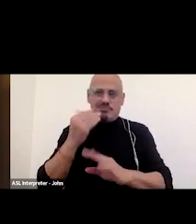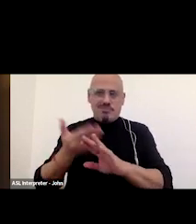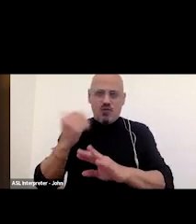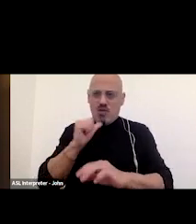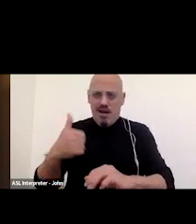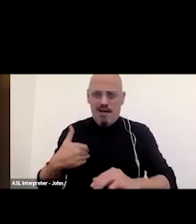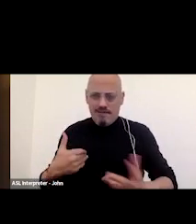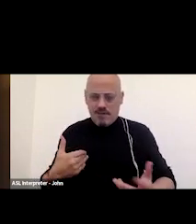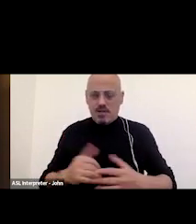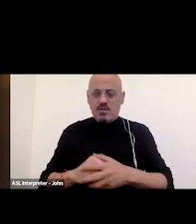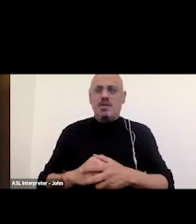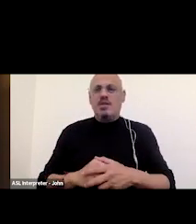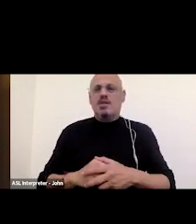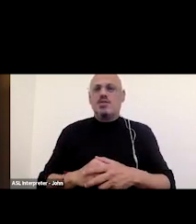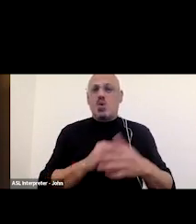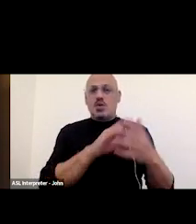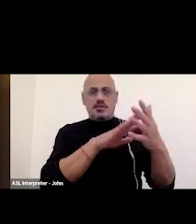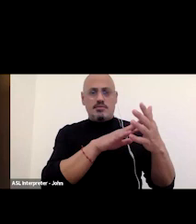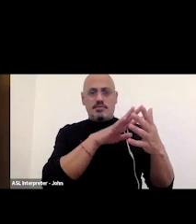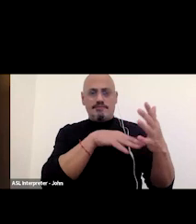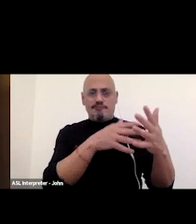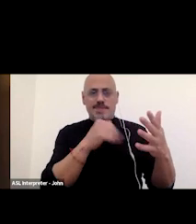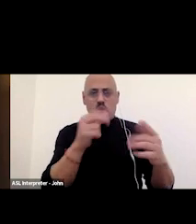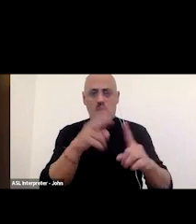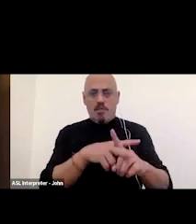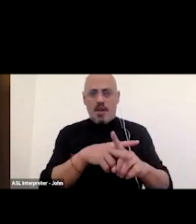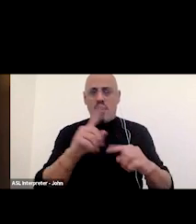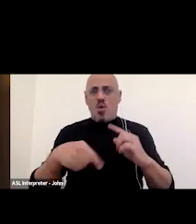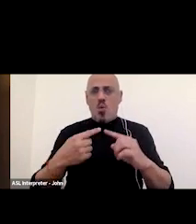So the grids do not apply when the individual